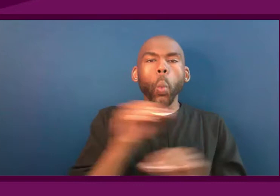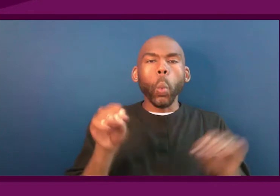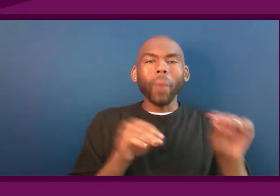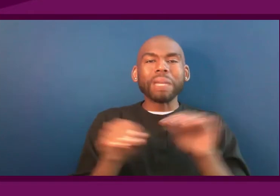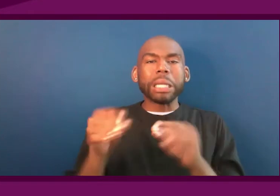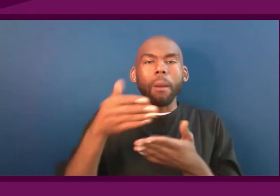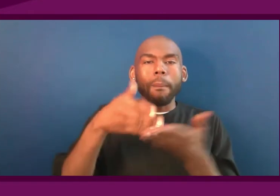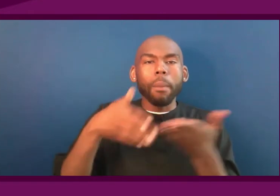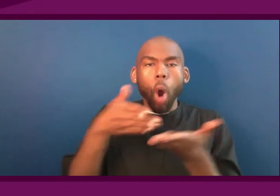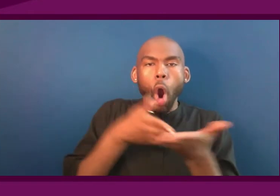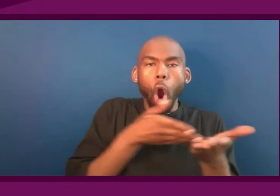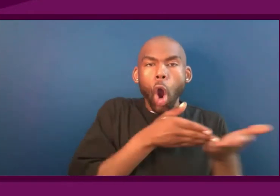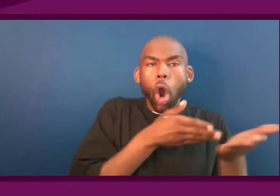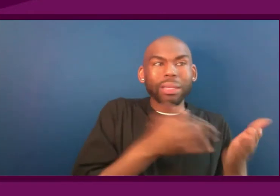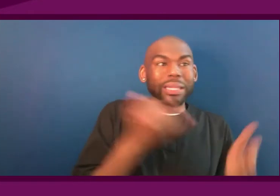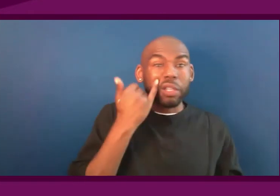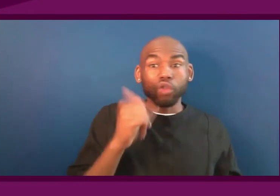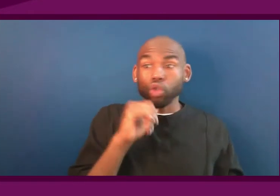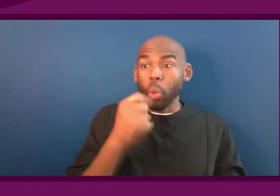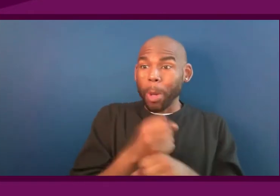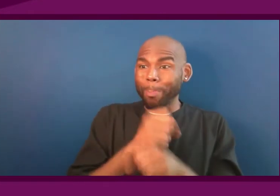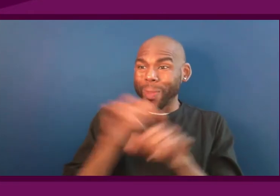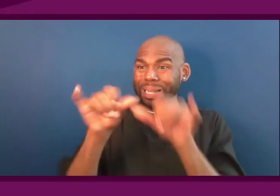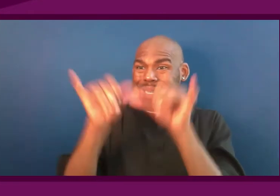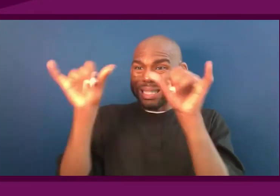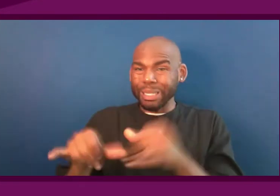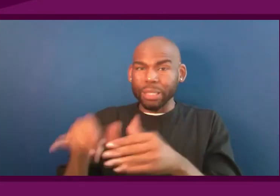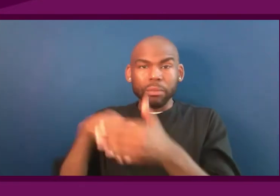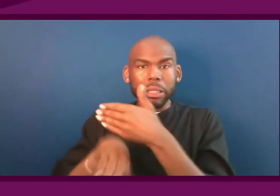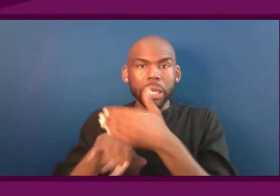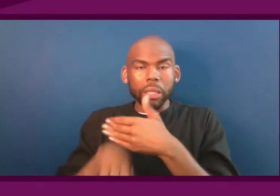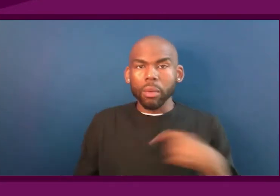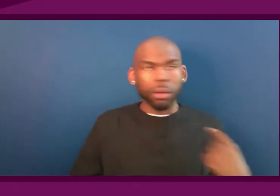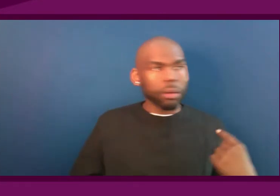disability population have invisible or hidden disabilities. And you don't even know for sure